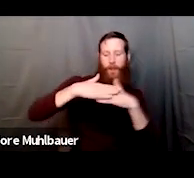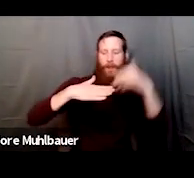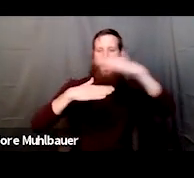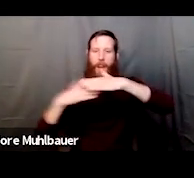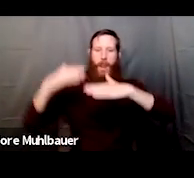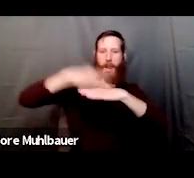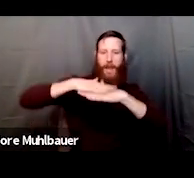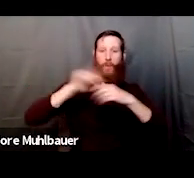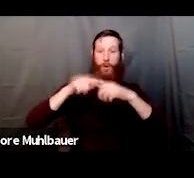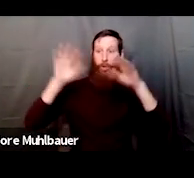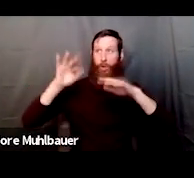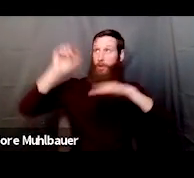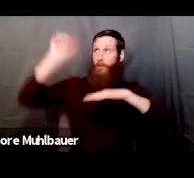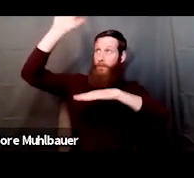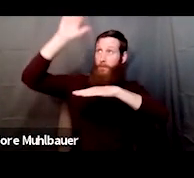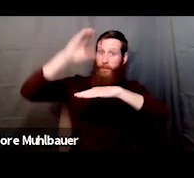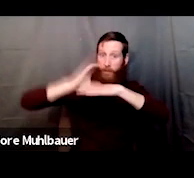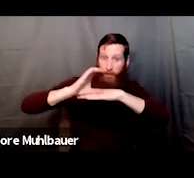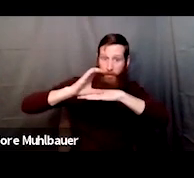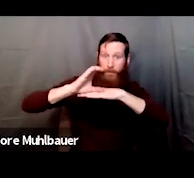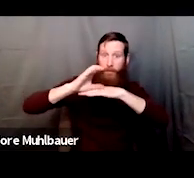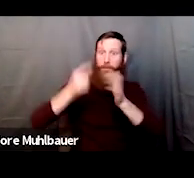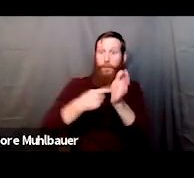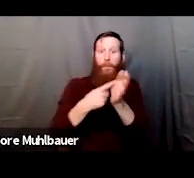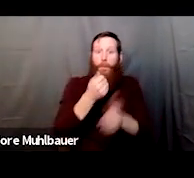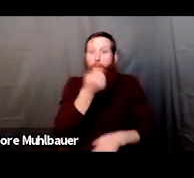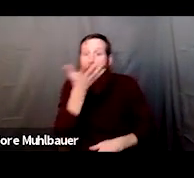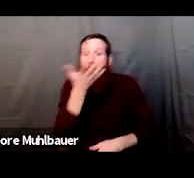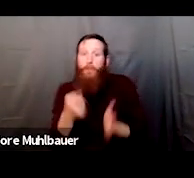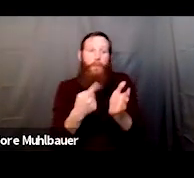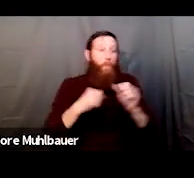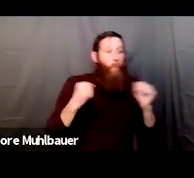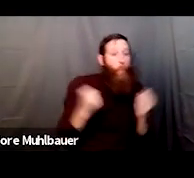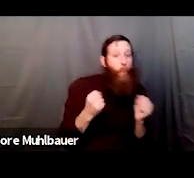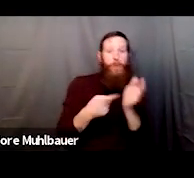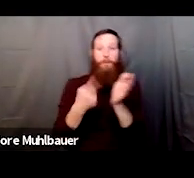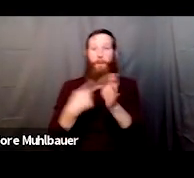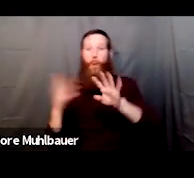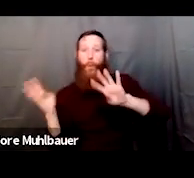Every time snow falls out of the sky, sometimes it is warmer sometimes its colder sometimes there is wind